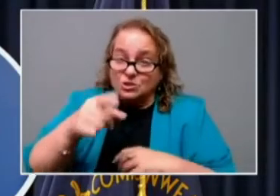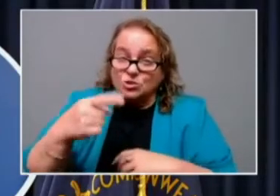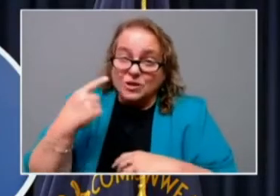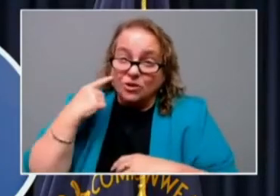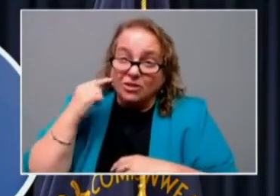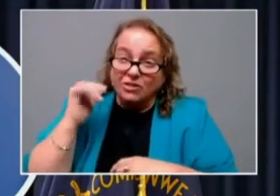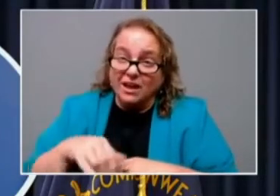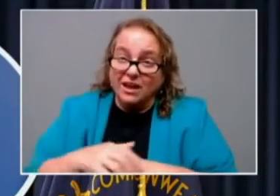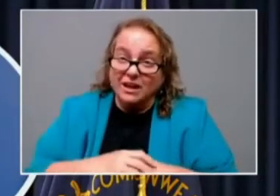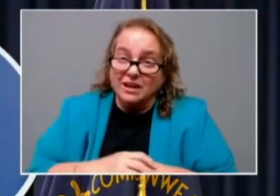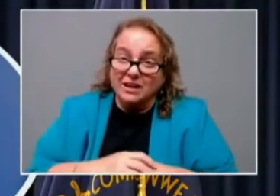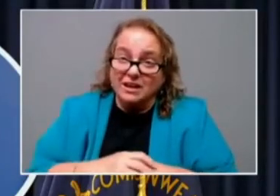every okay,